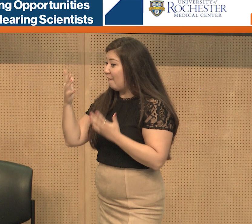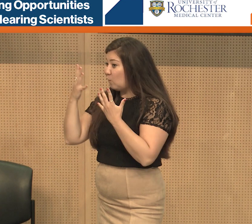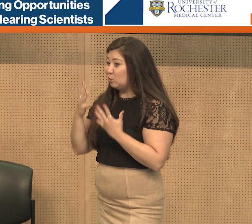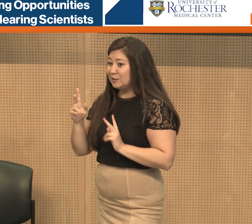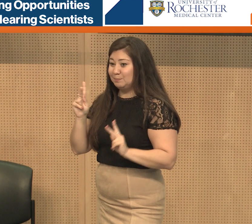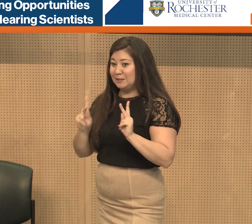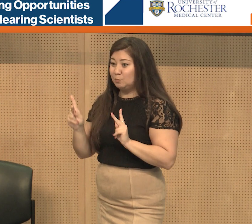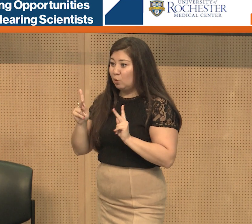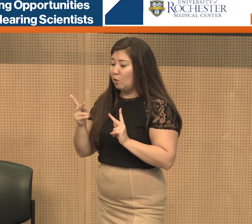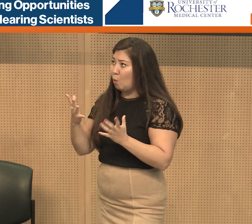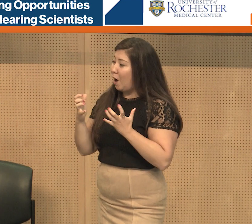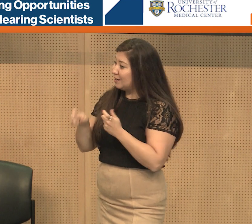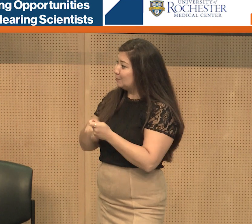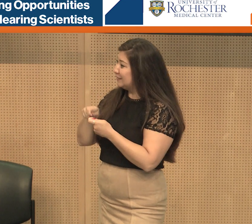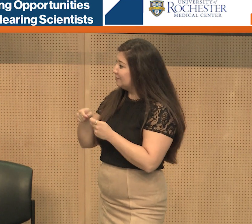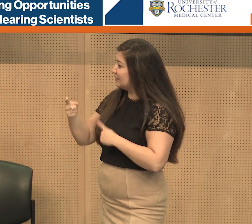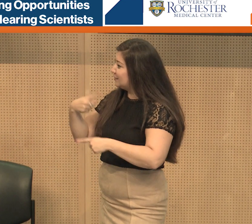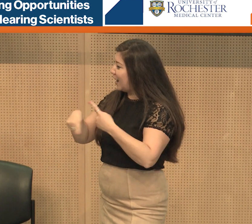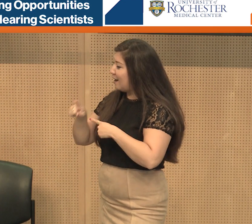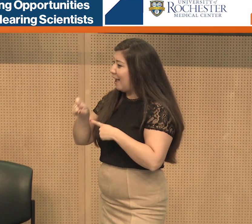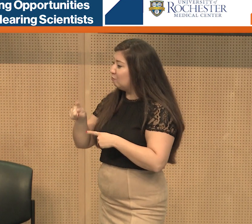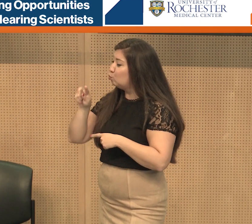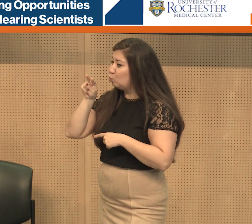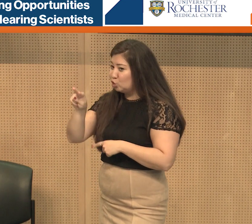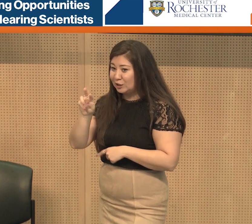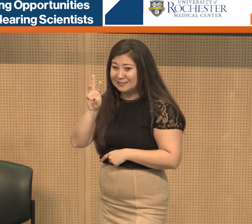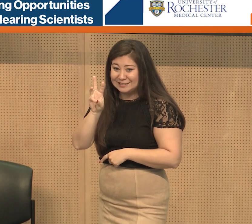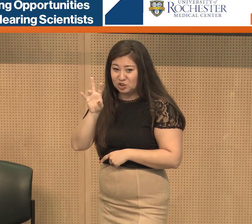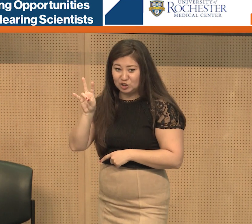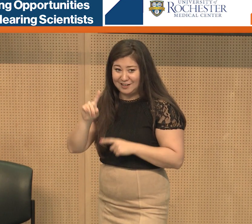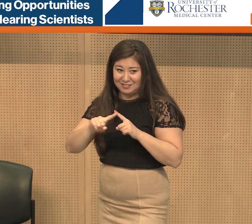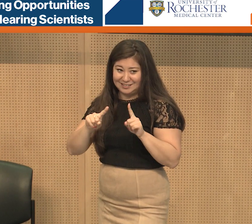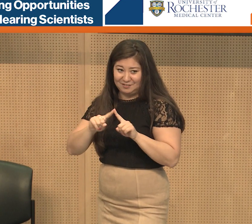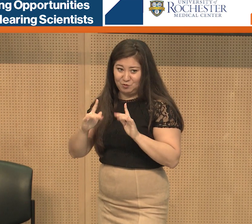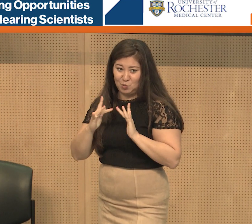it is important for them, the individual groups, to collaborate.